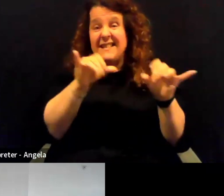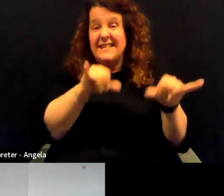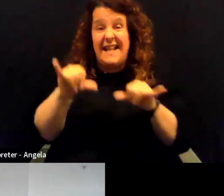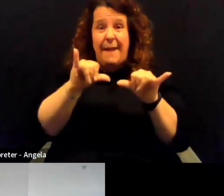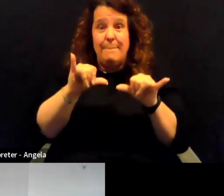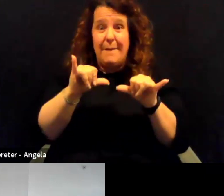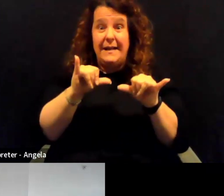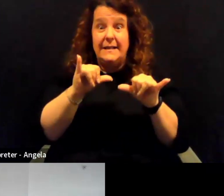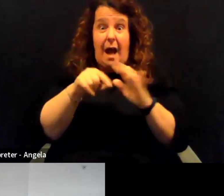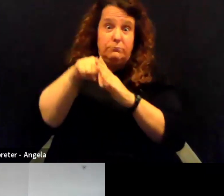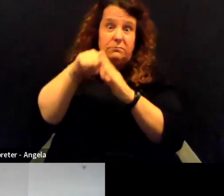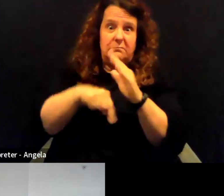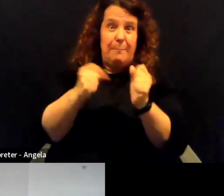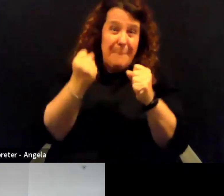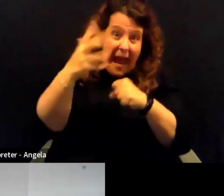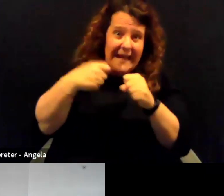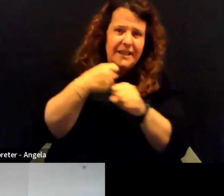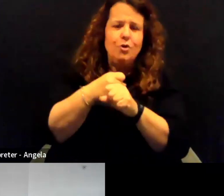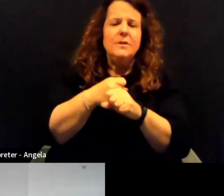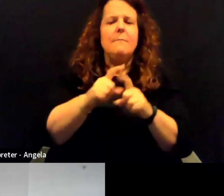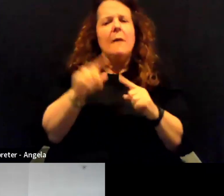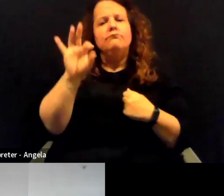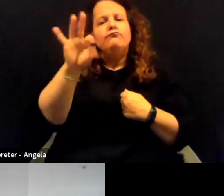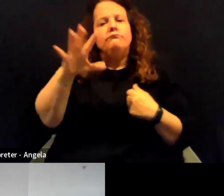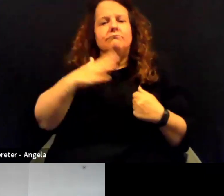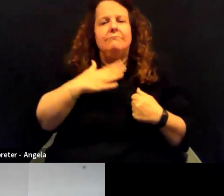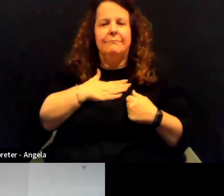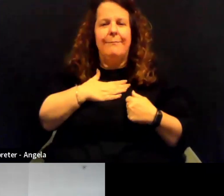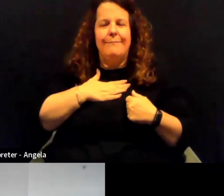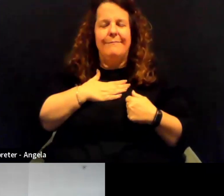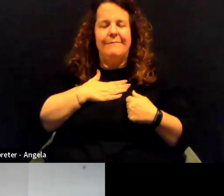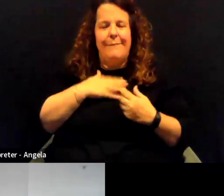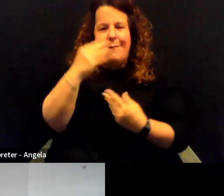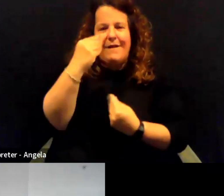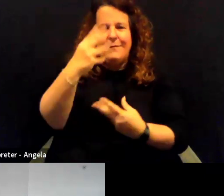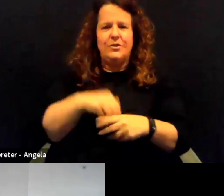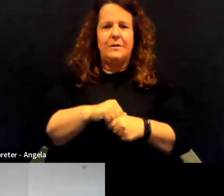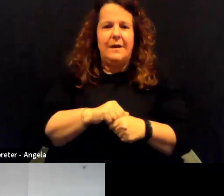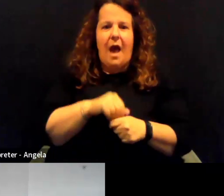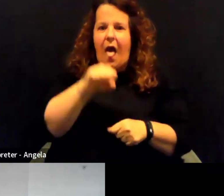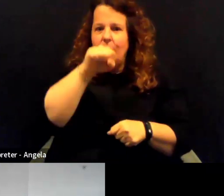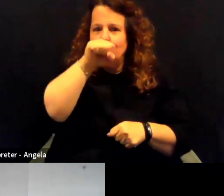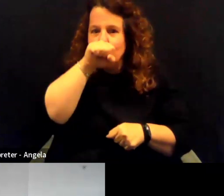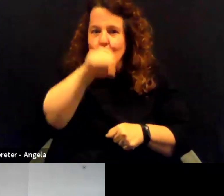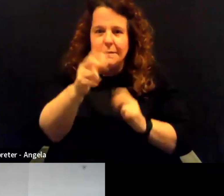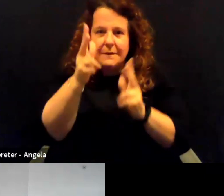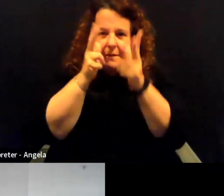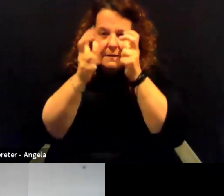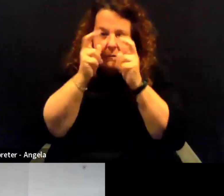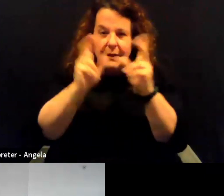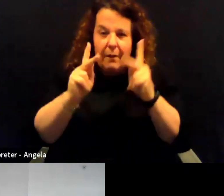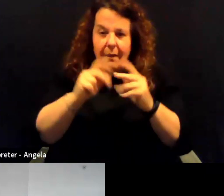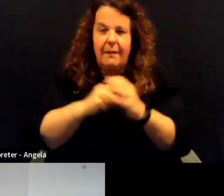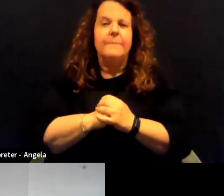So I'll just say what I've got here. I really love what everybody has said. I think one thing that we all think about